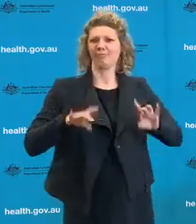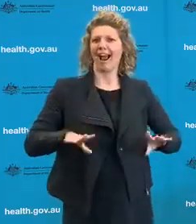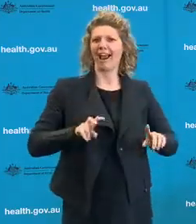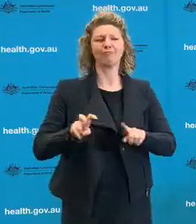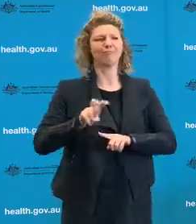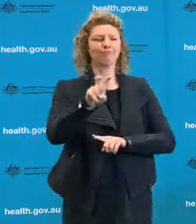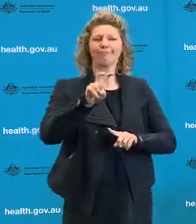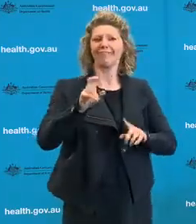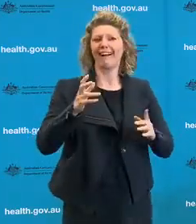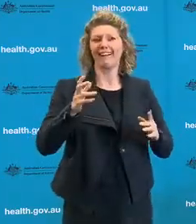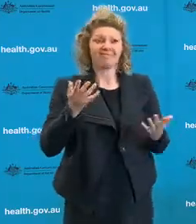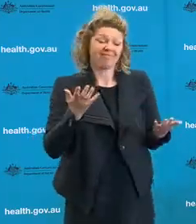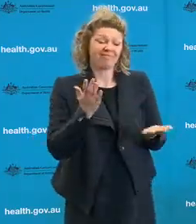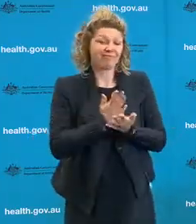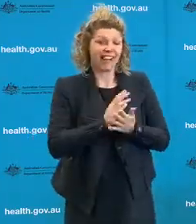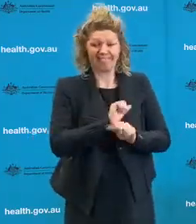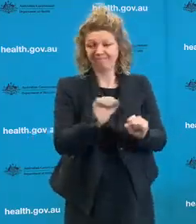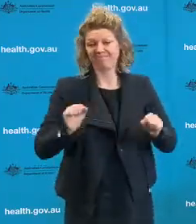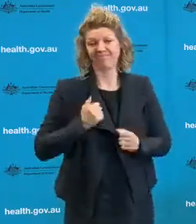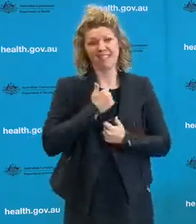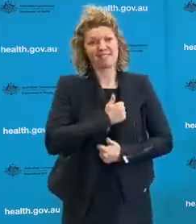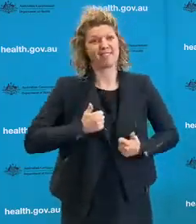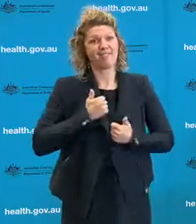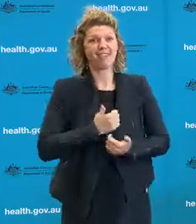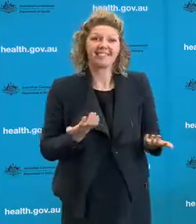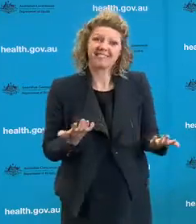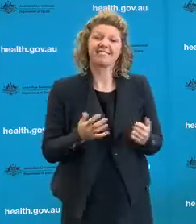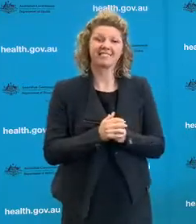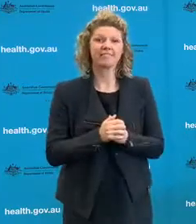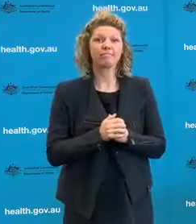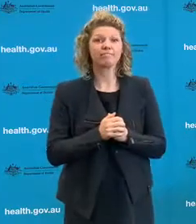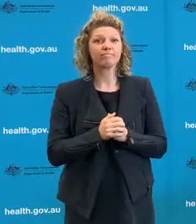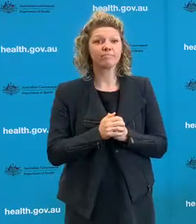able to do so. And as restrictions are lifted in Victoria, so too will